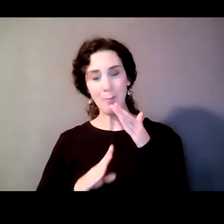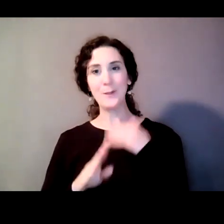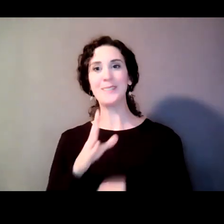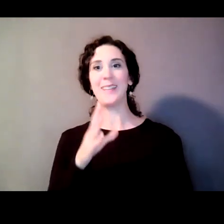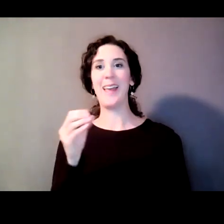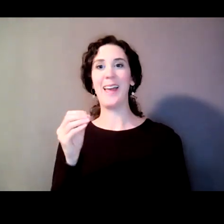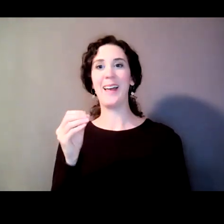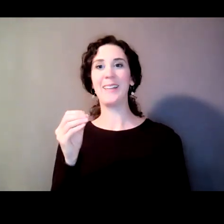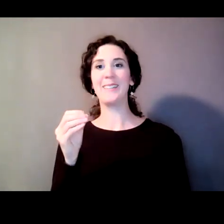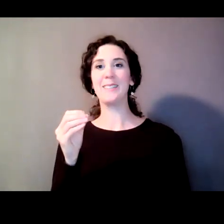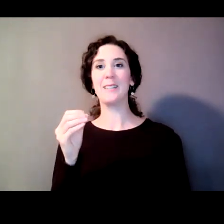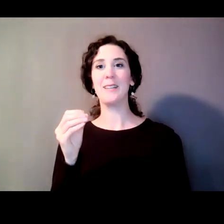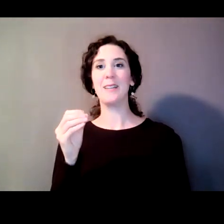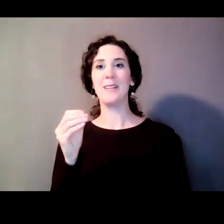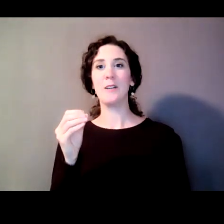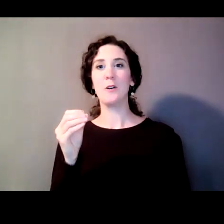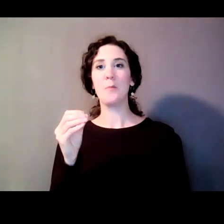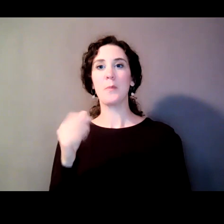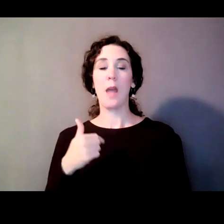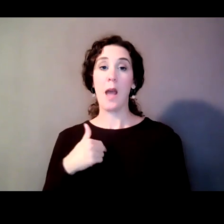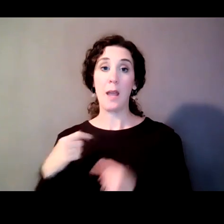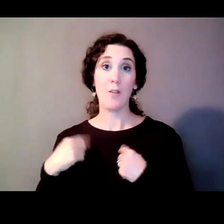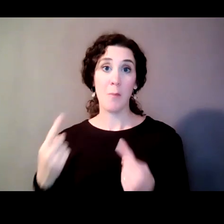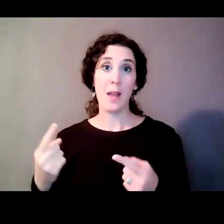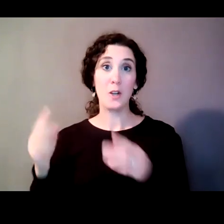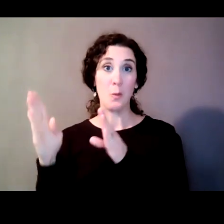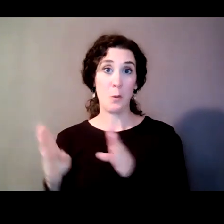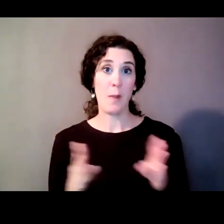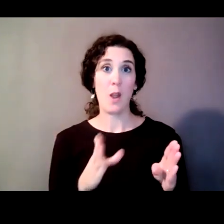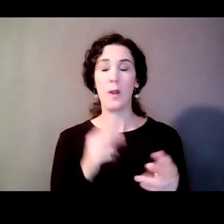and I have been -- as I have been preparing I have been reflecting a great deal